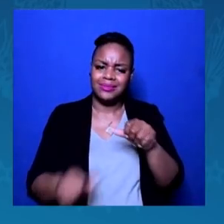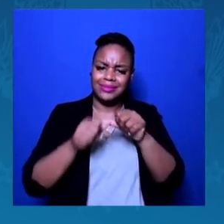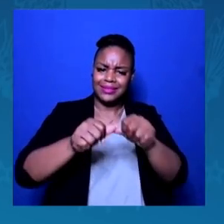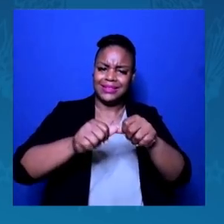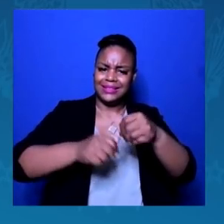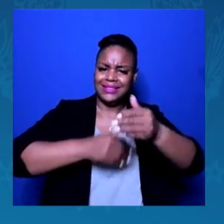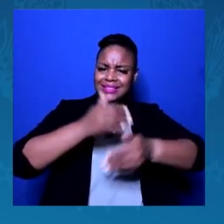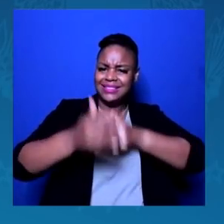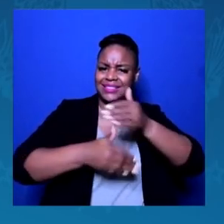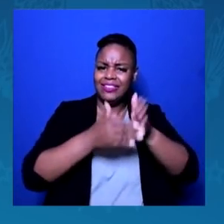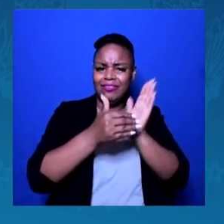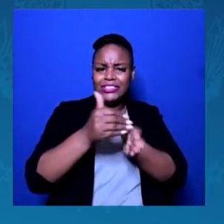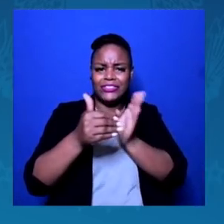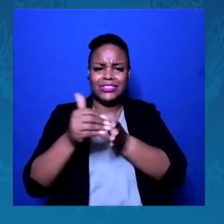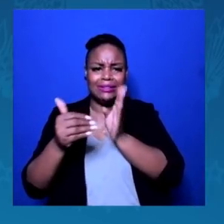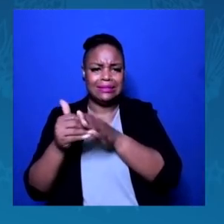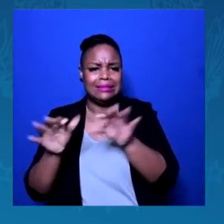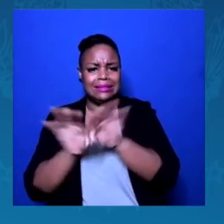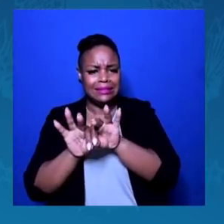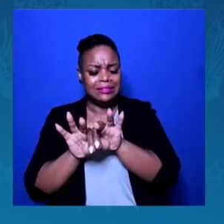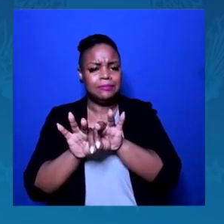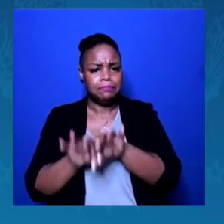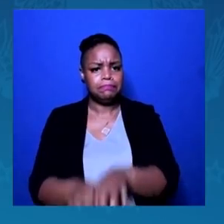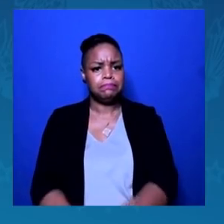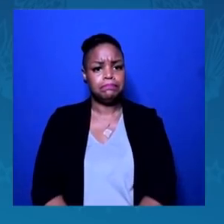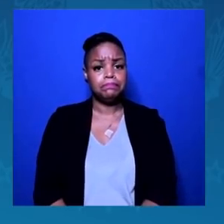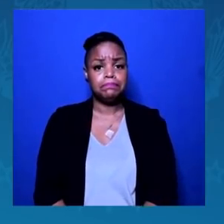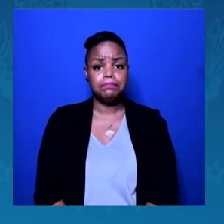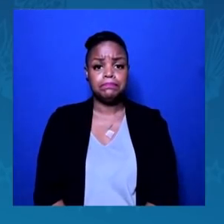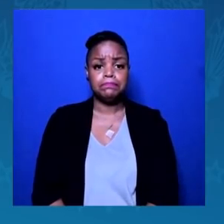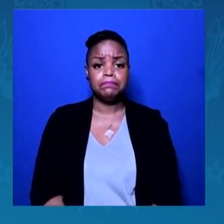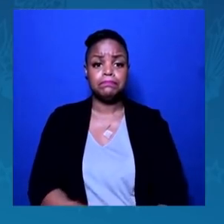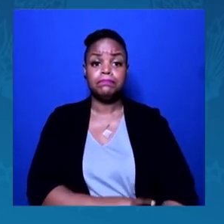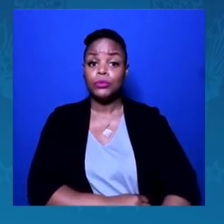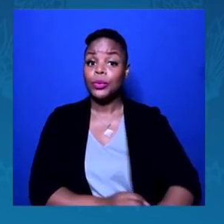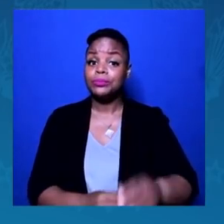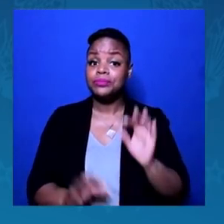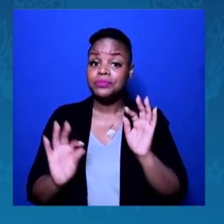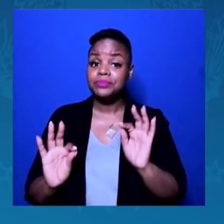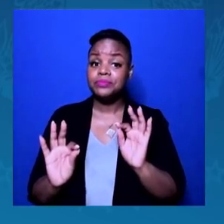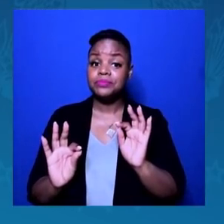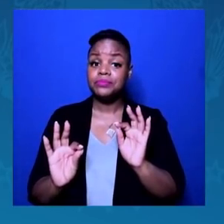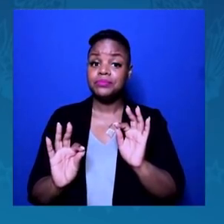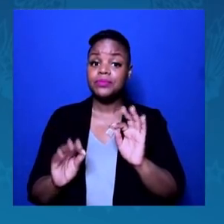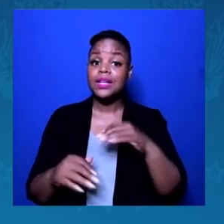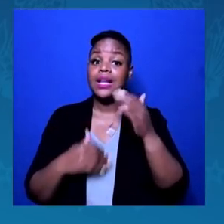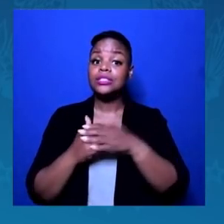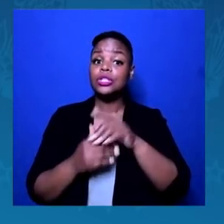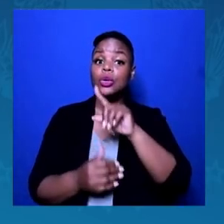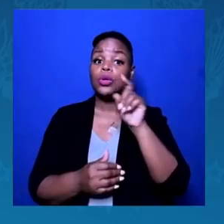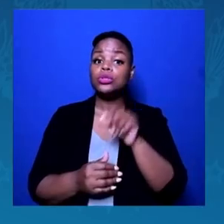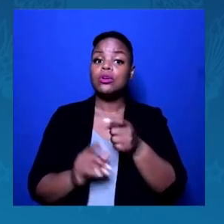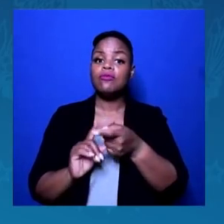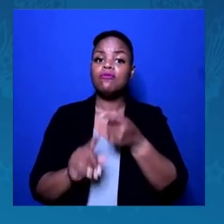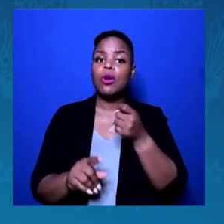Moderator: Thank you. Our next question will come from Jamie Léonard from Bloomberg. The Press: Thank you, Madam Vice President.